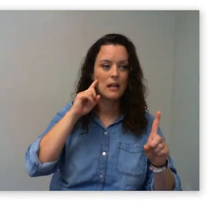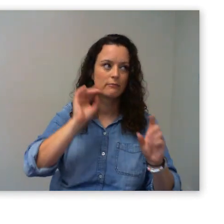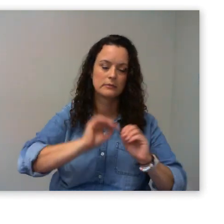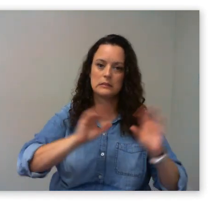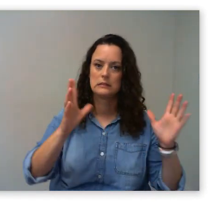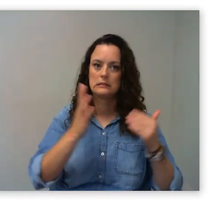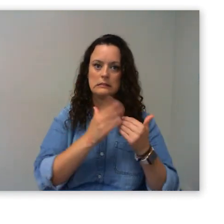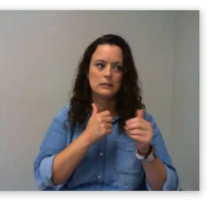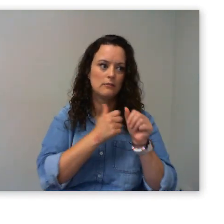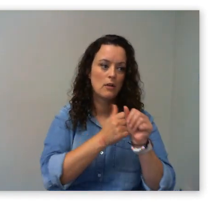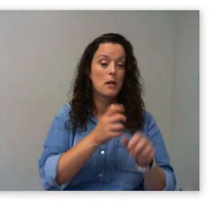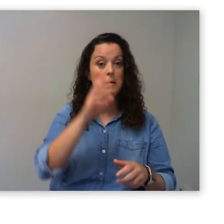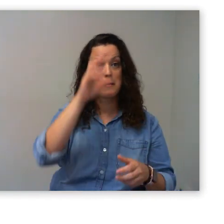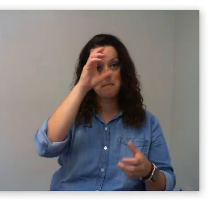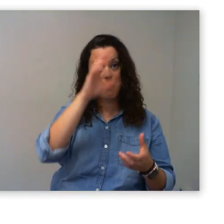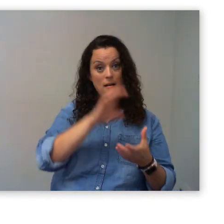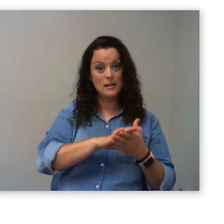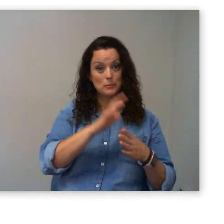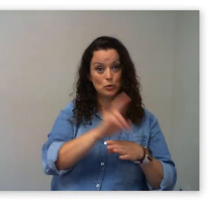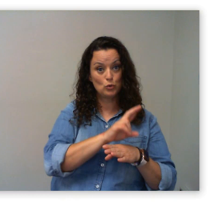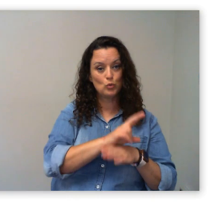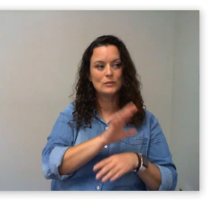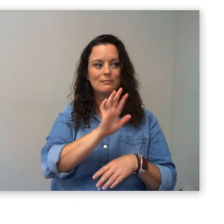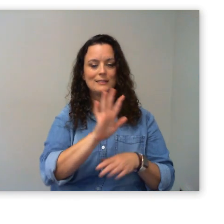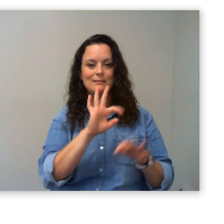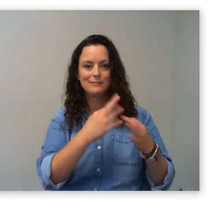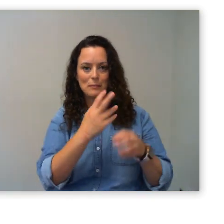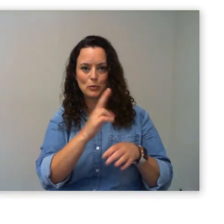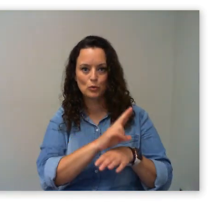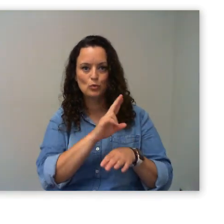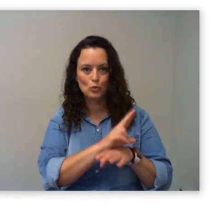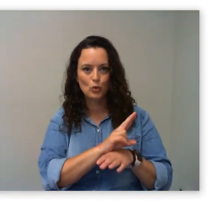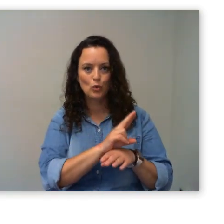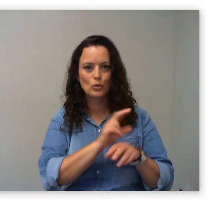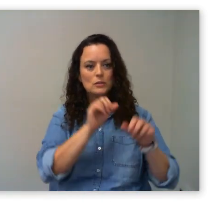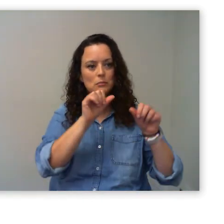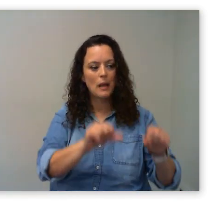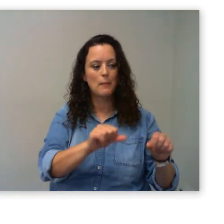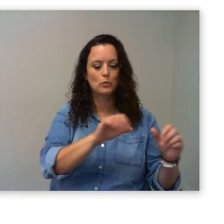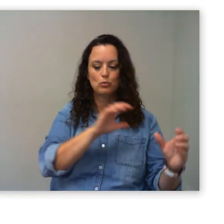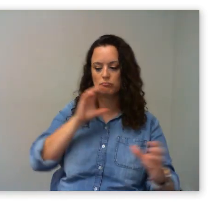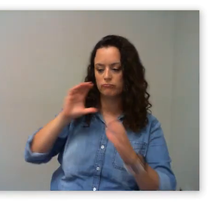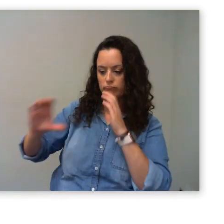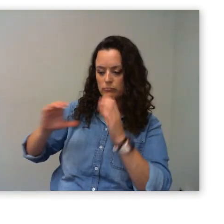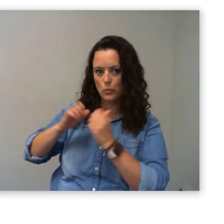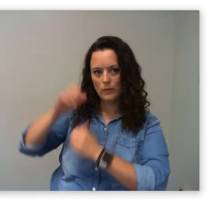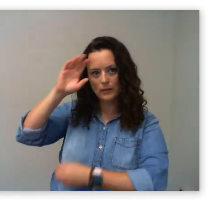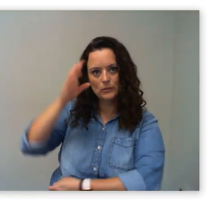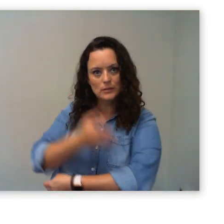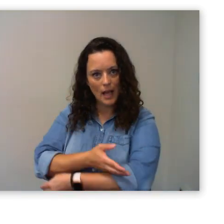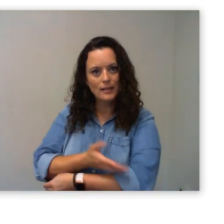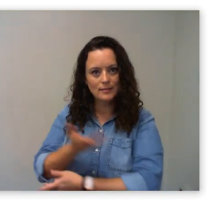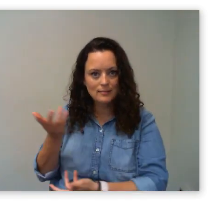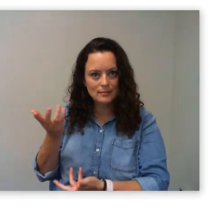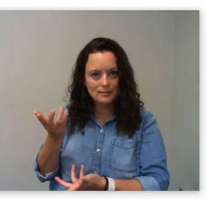it and my husband's family used it so they could communicate with our our son and it it helped